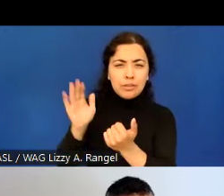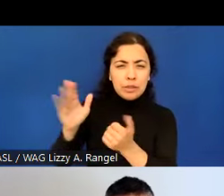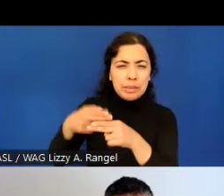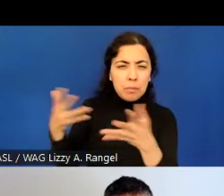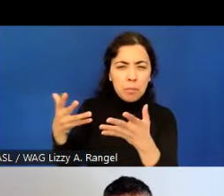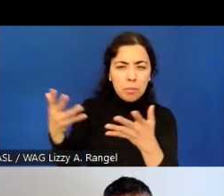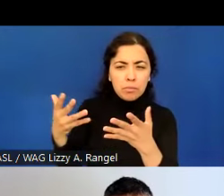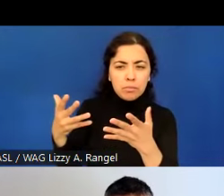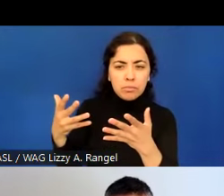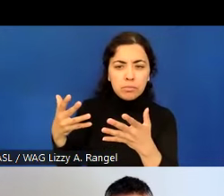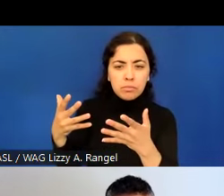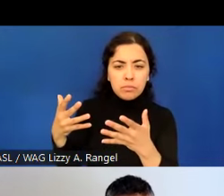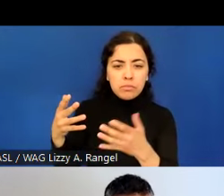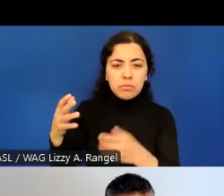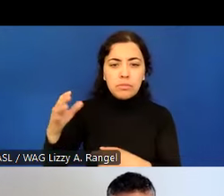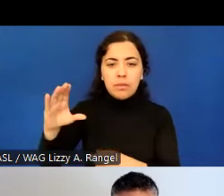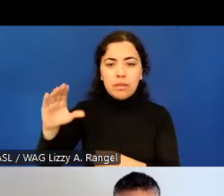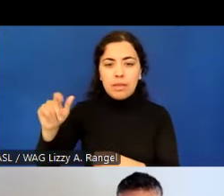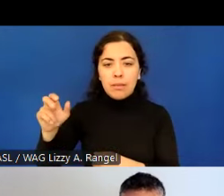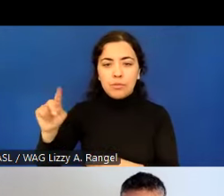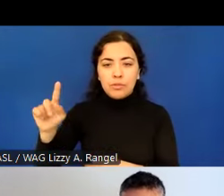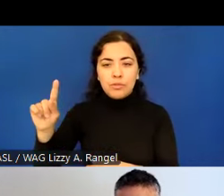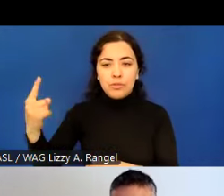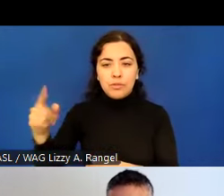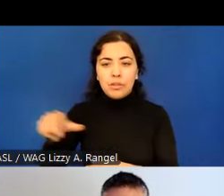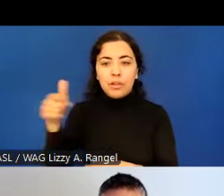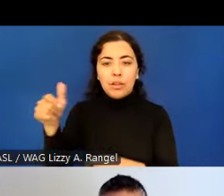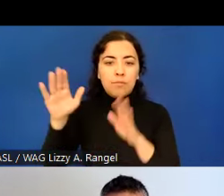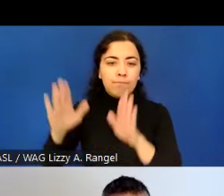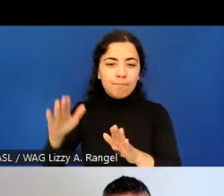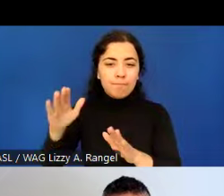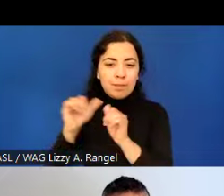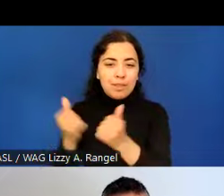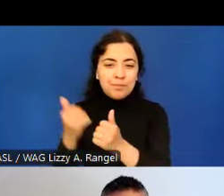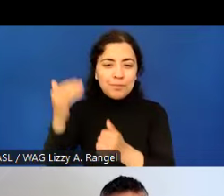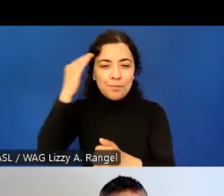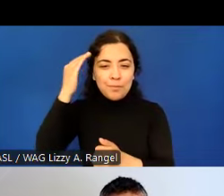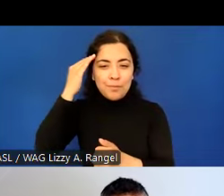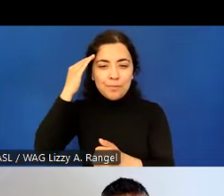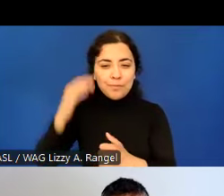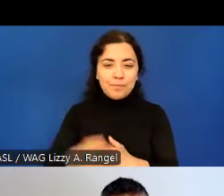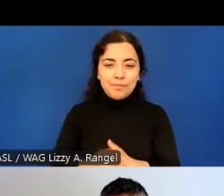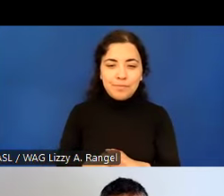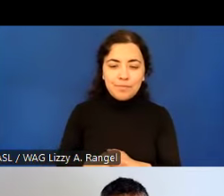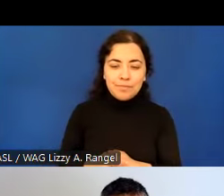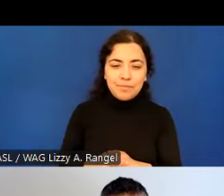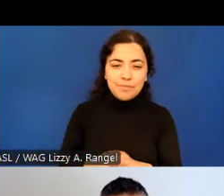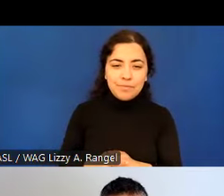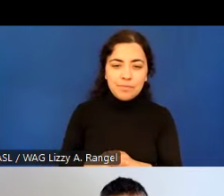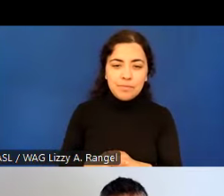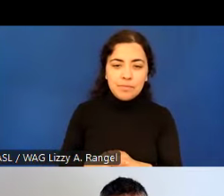first, another excellent agency to be aware of. Like live captions it's also good practice